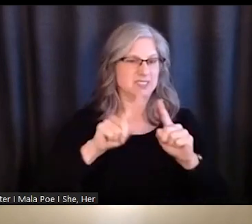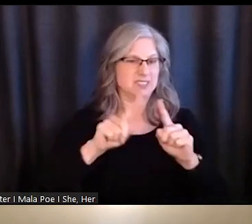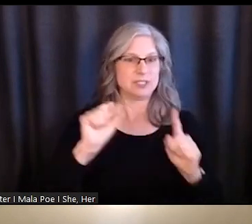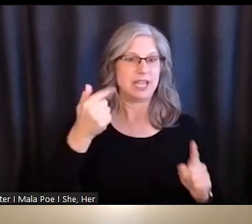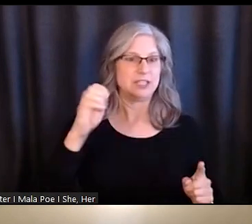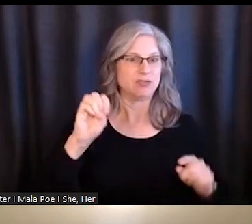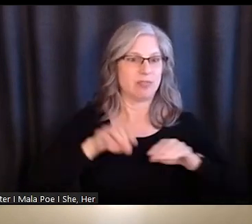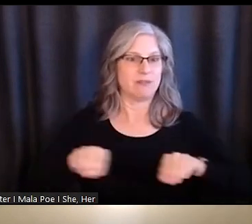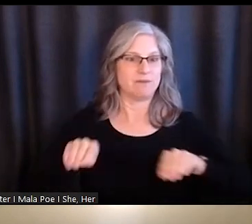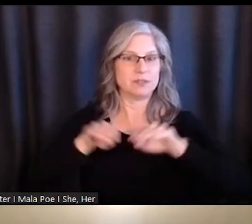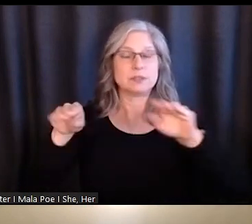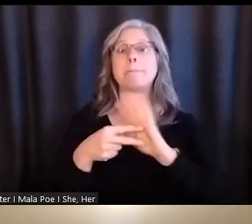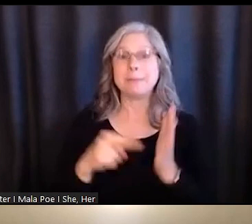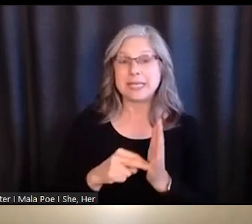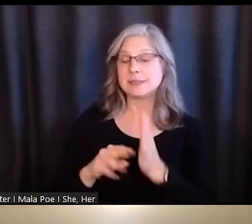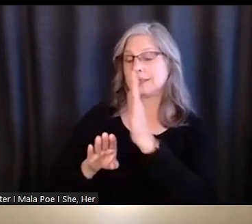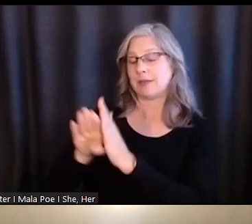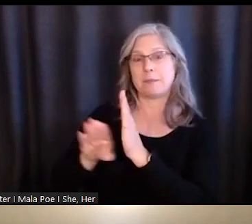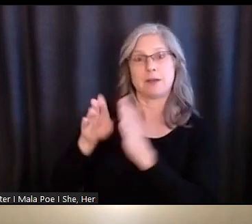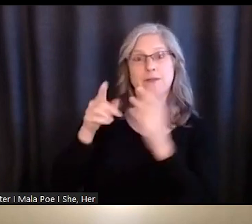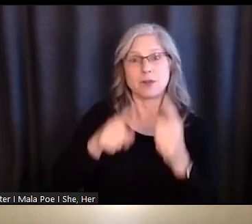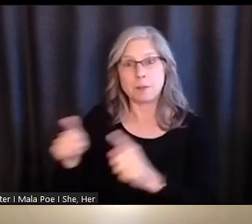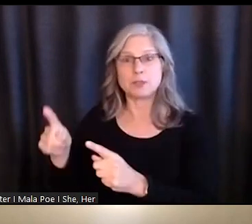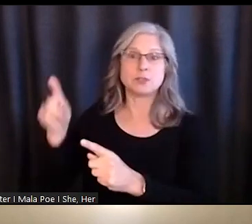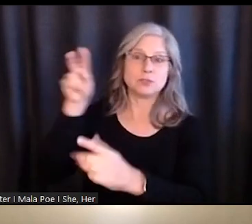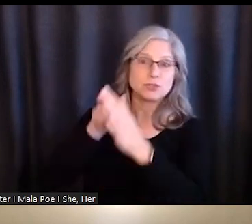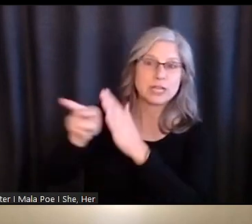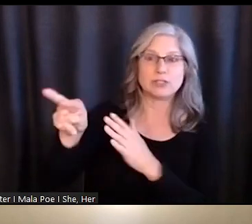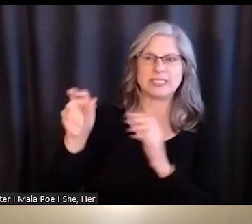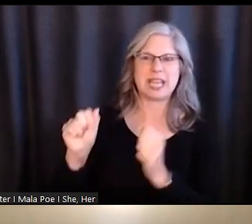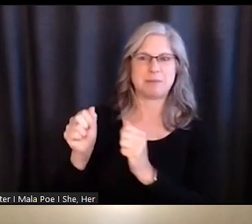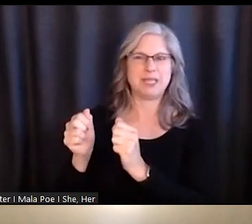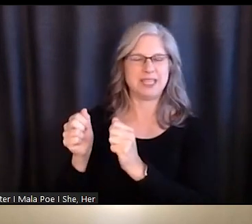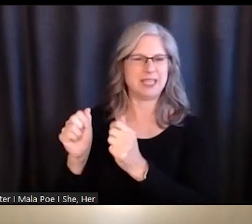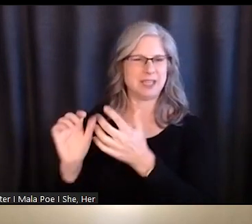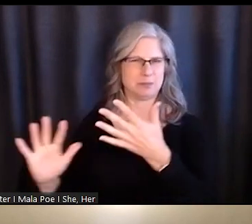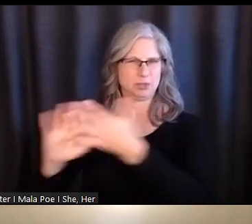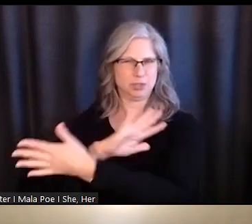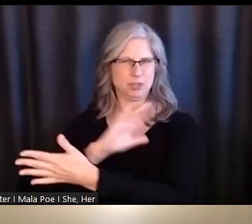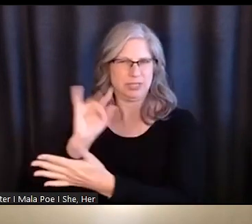And this means that developmental phenomena and trajectories may be obscured if we don't understand individual differences.